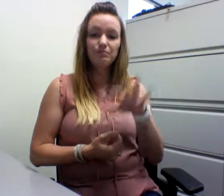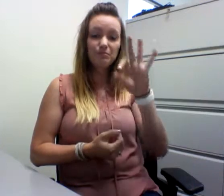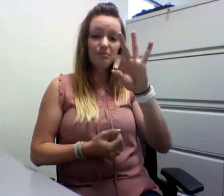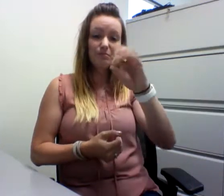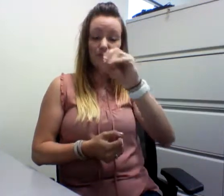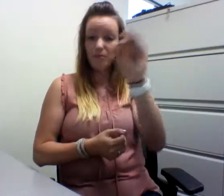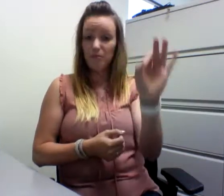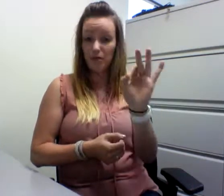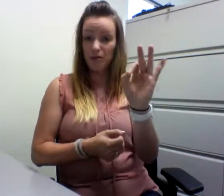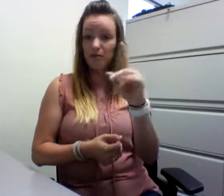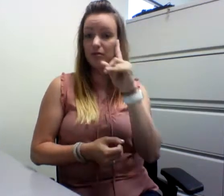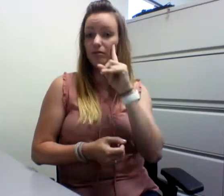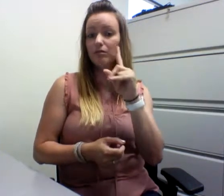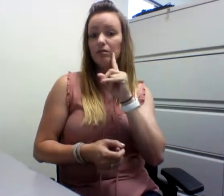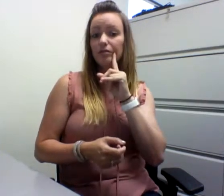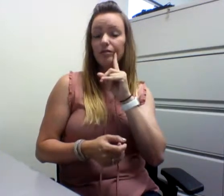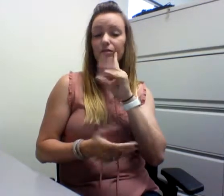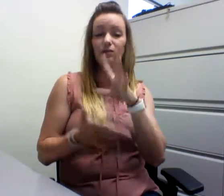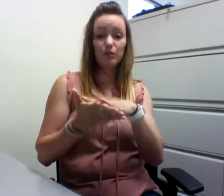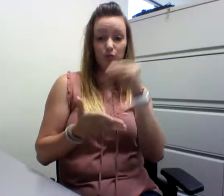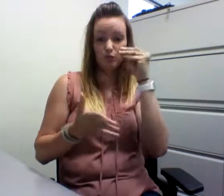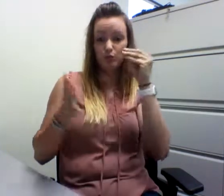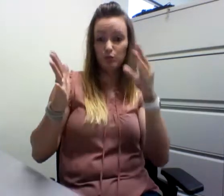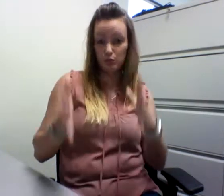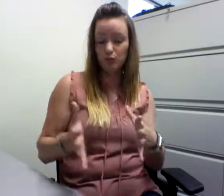90 percent of D/deaf students